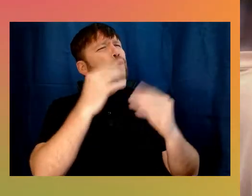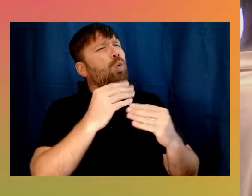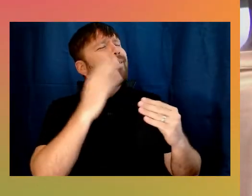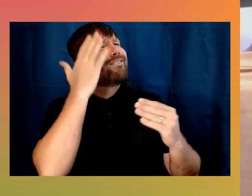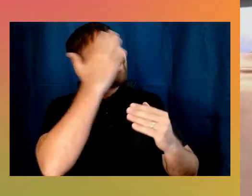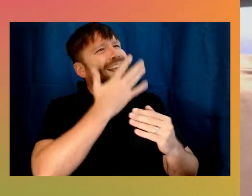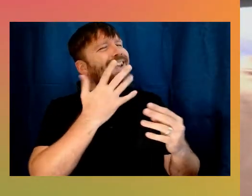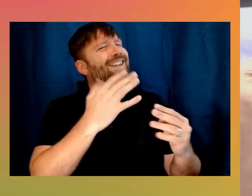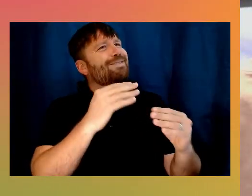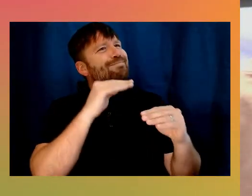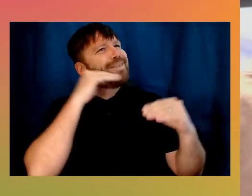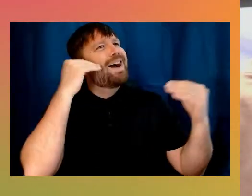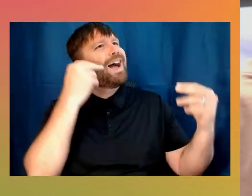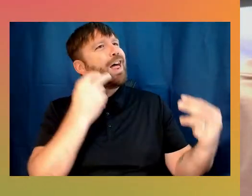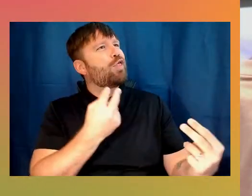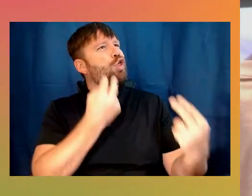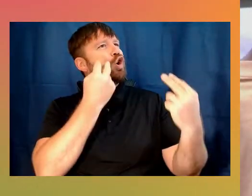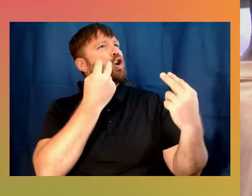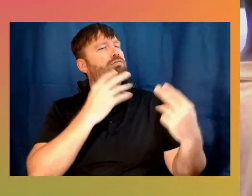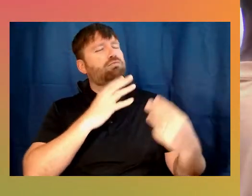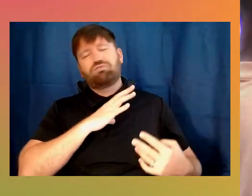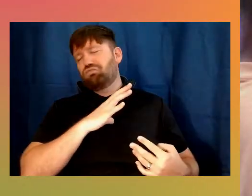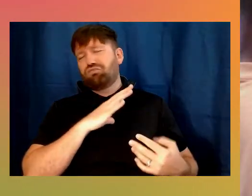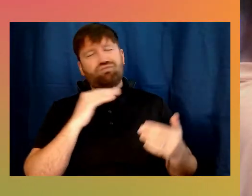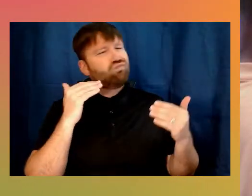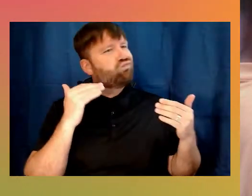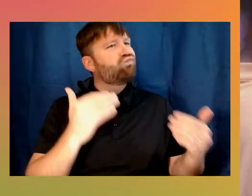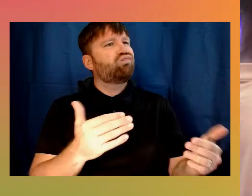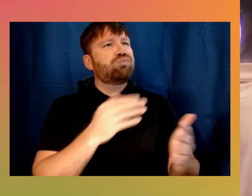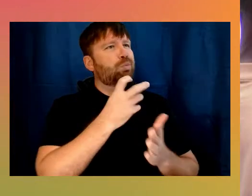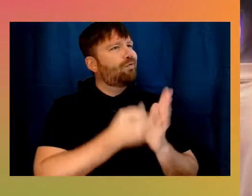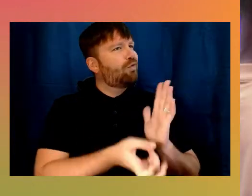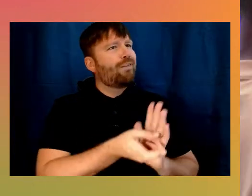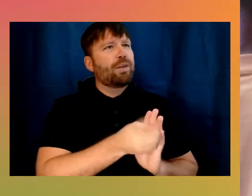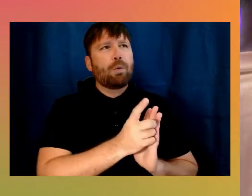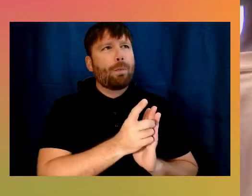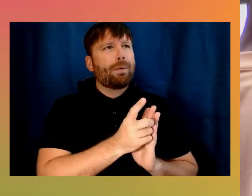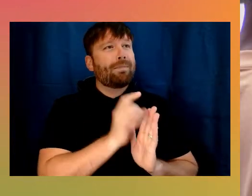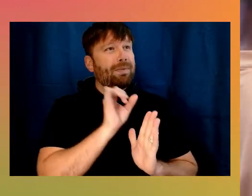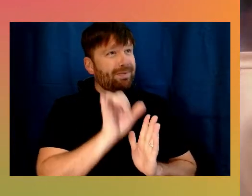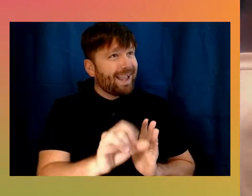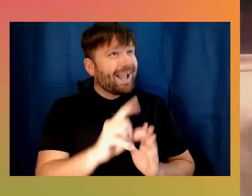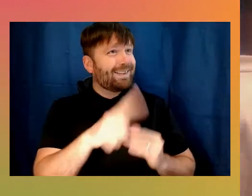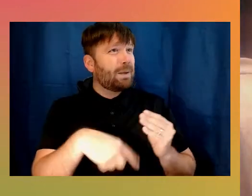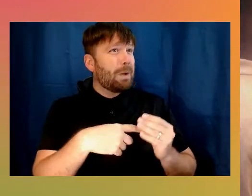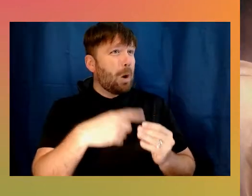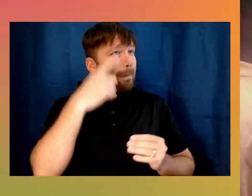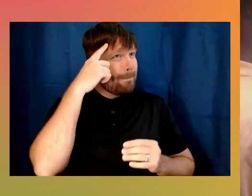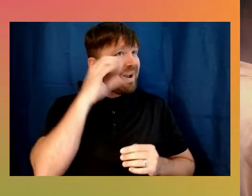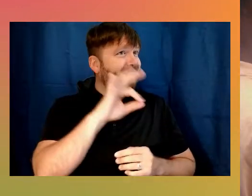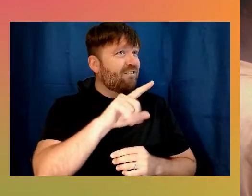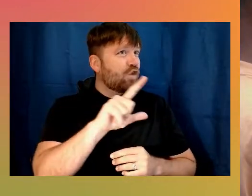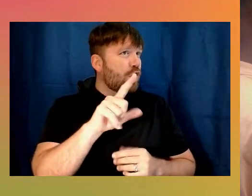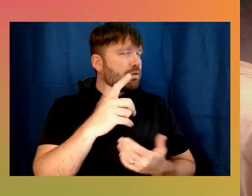I, HONESTLY THIS MORNING WHEN I WOKE UP, I WAS LIKE, AM I NERVOUS? IN THE MOMENT THAT I STEPPED ON